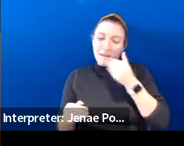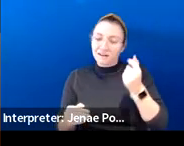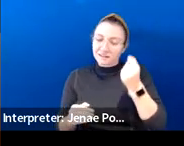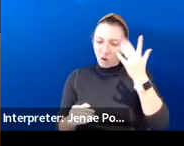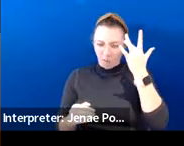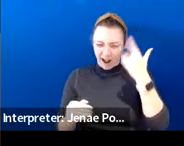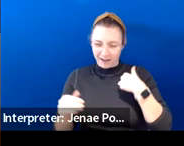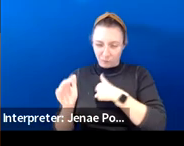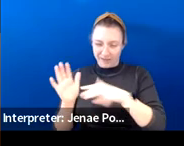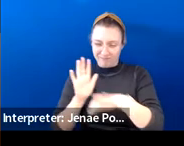social work